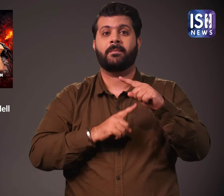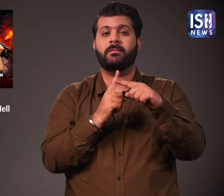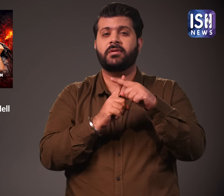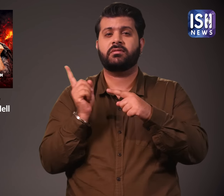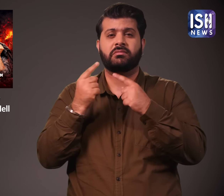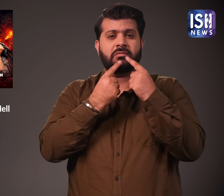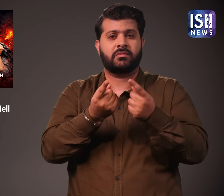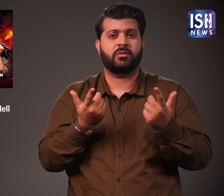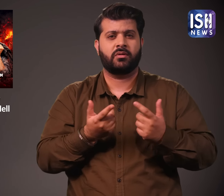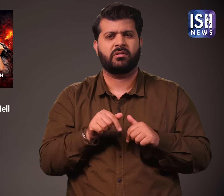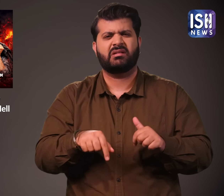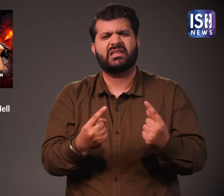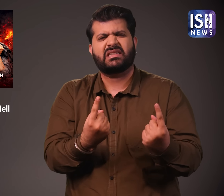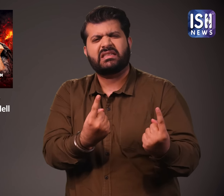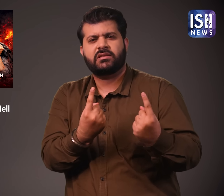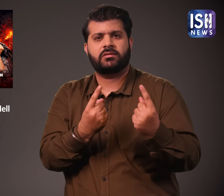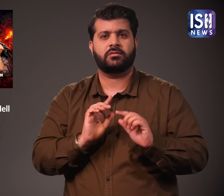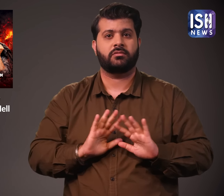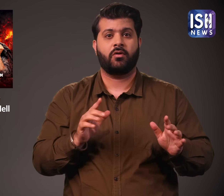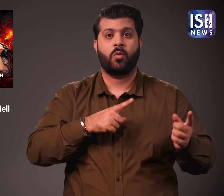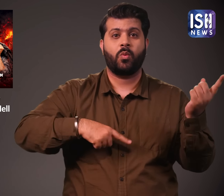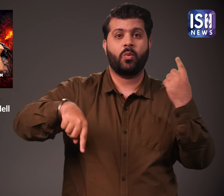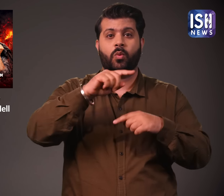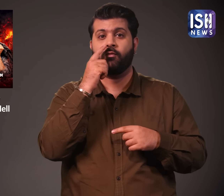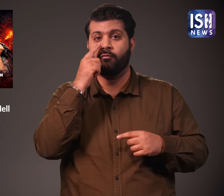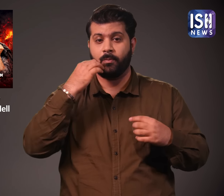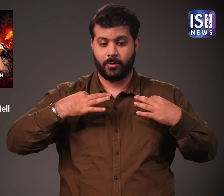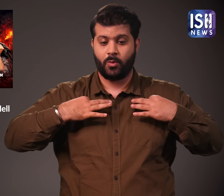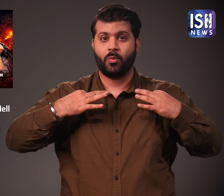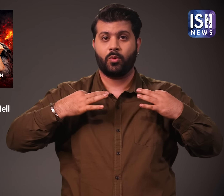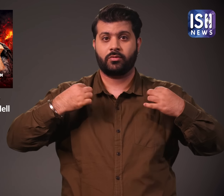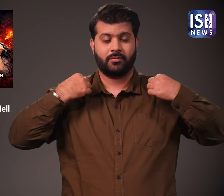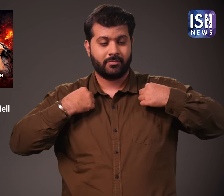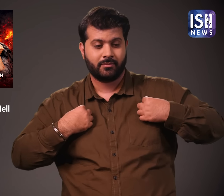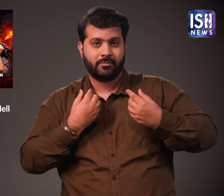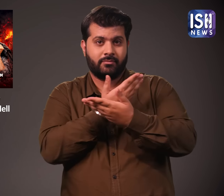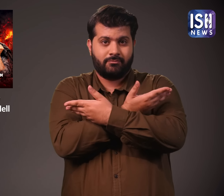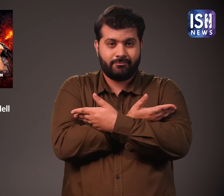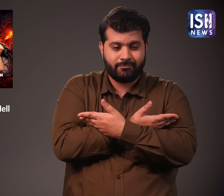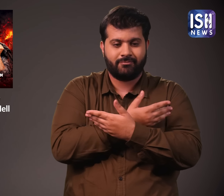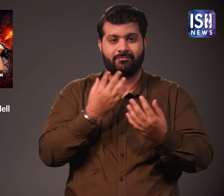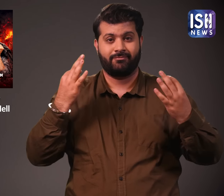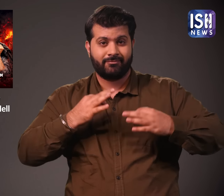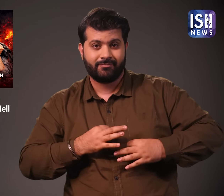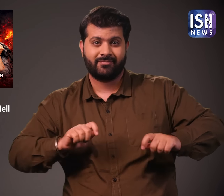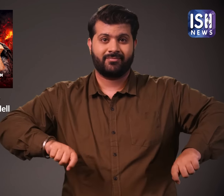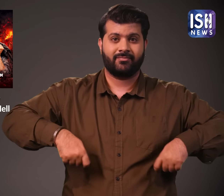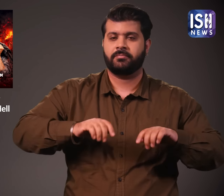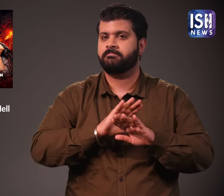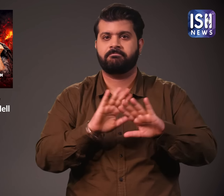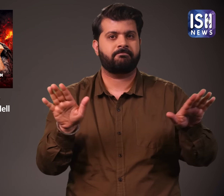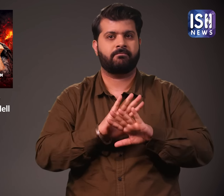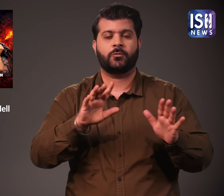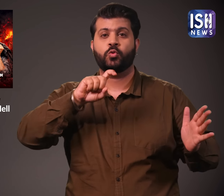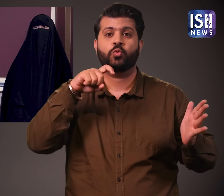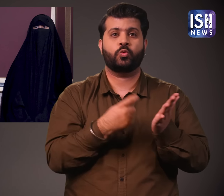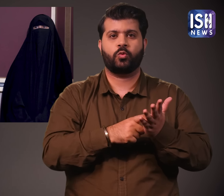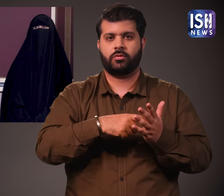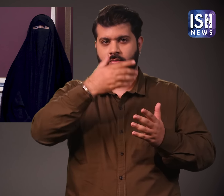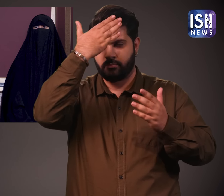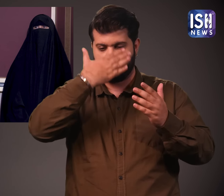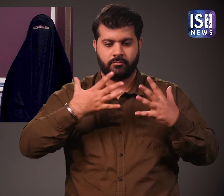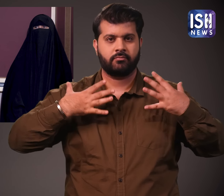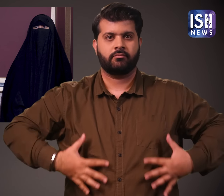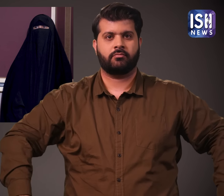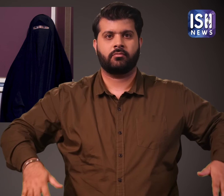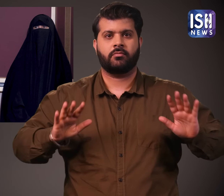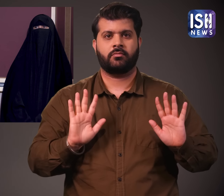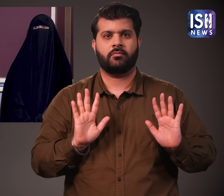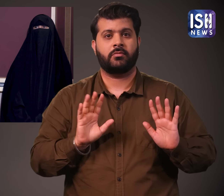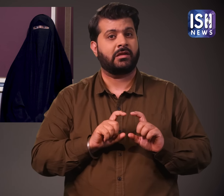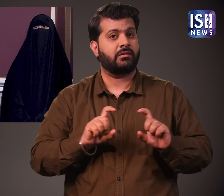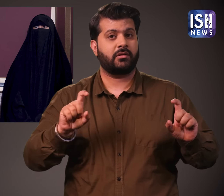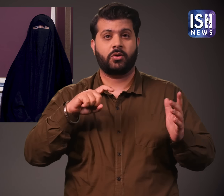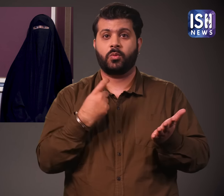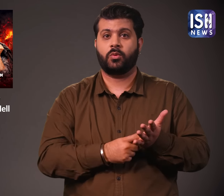He argued that strict clothing rules which banned revealing clothes and denims while imposing the hijab